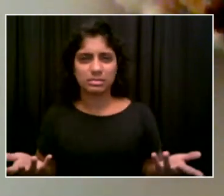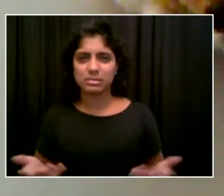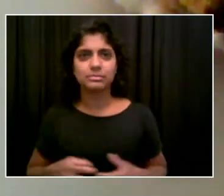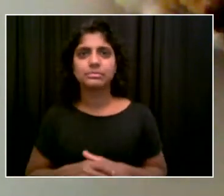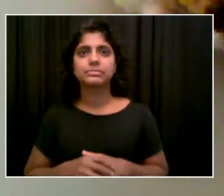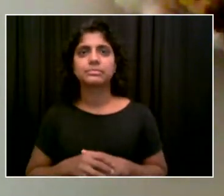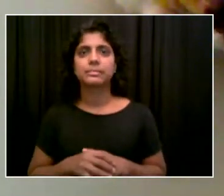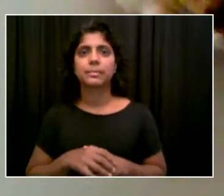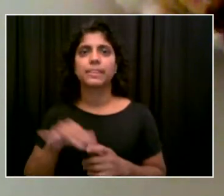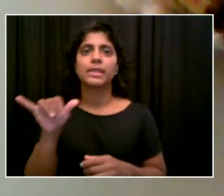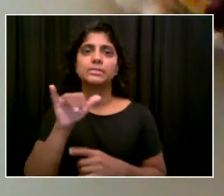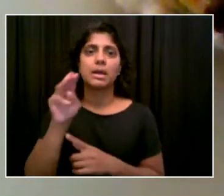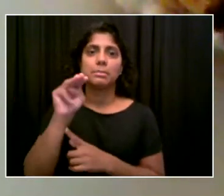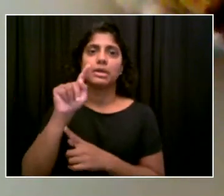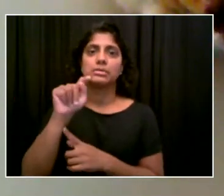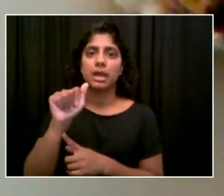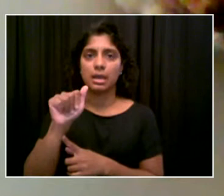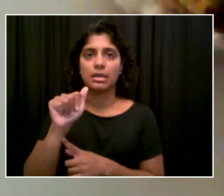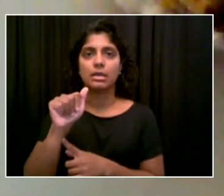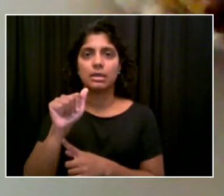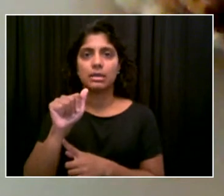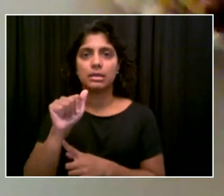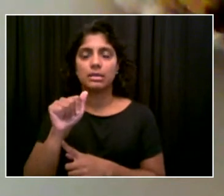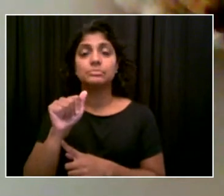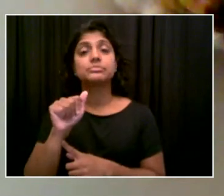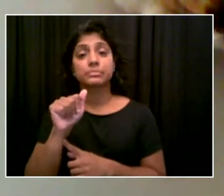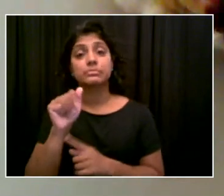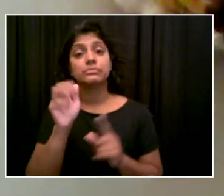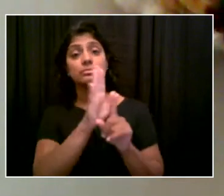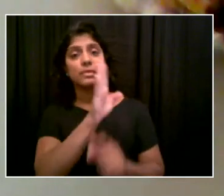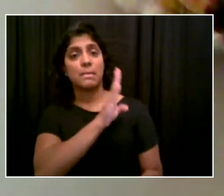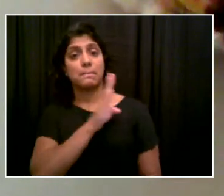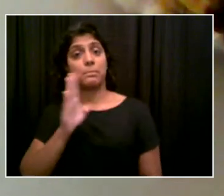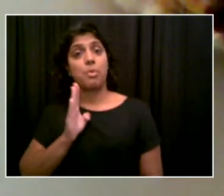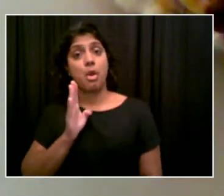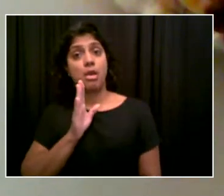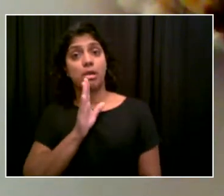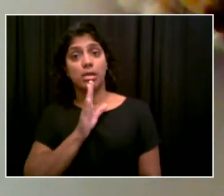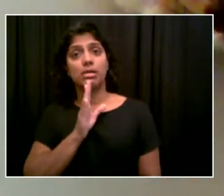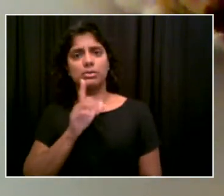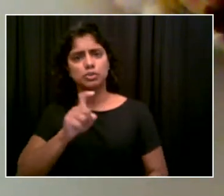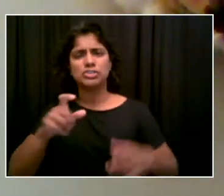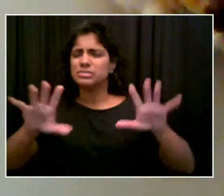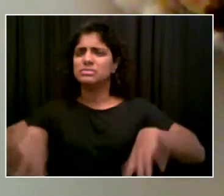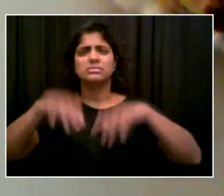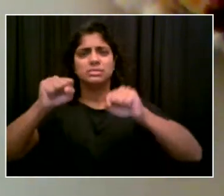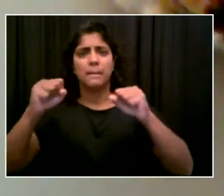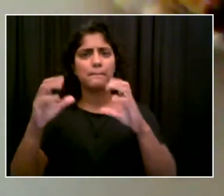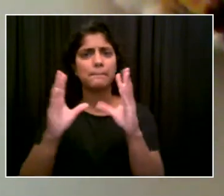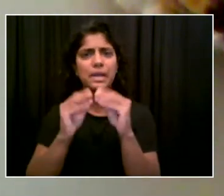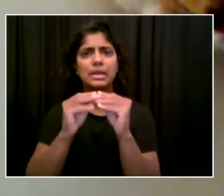WHY WE HAVEN'T APPOINTED ANYONE TO THIS BOARD AND EVERYONE IS